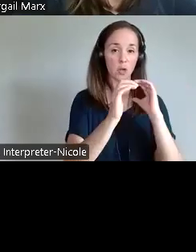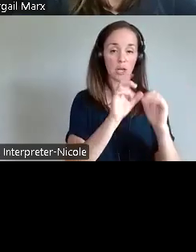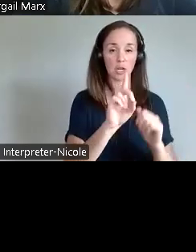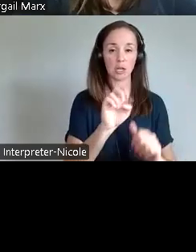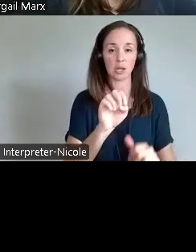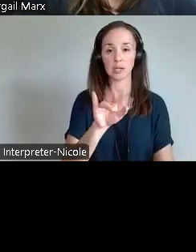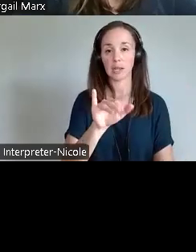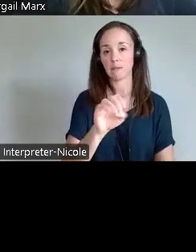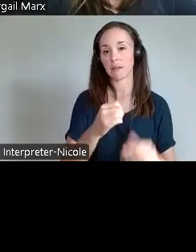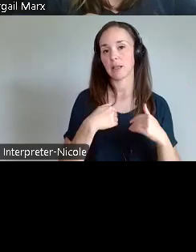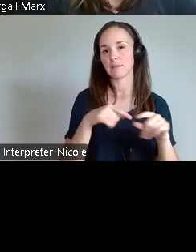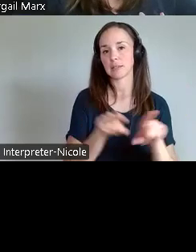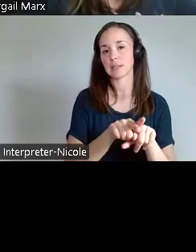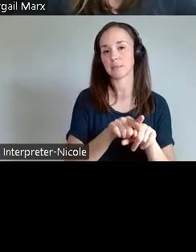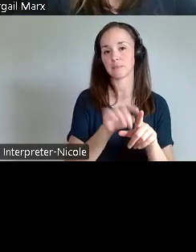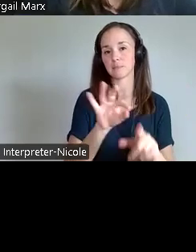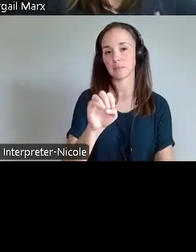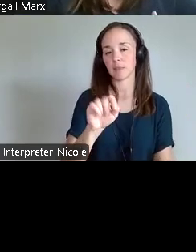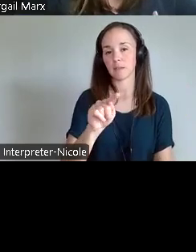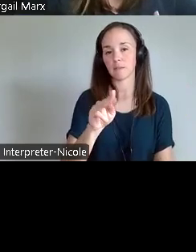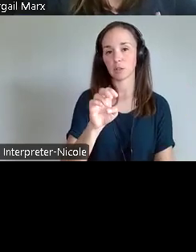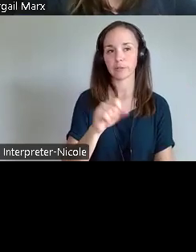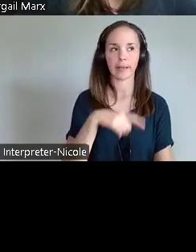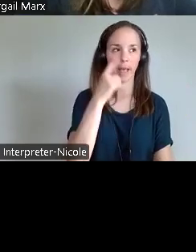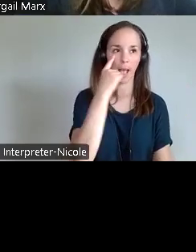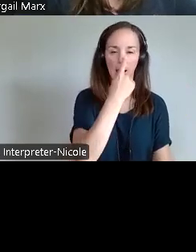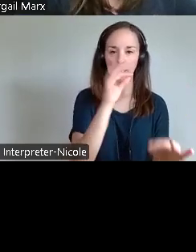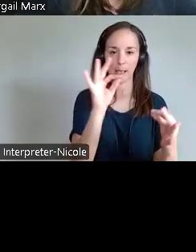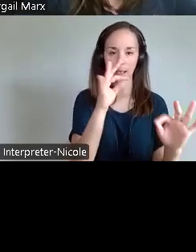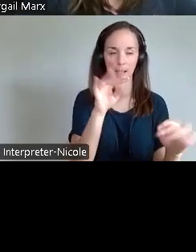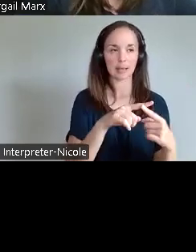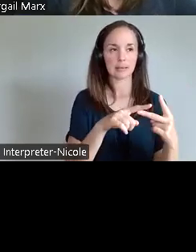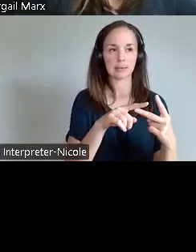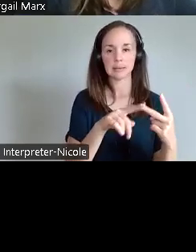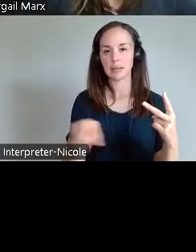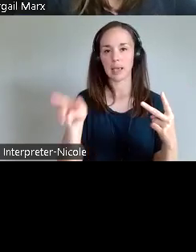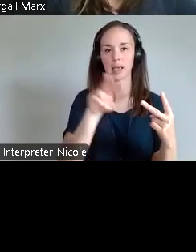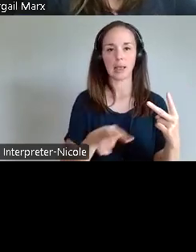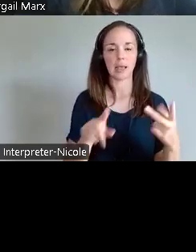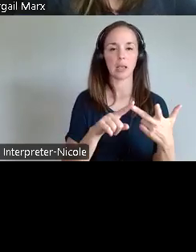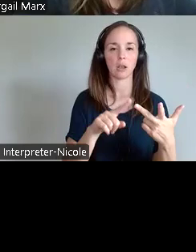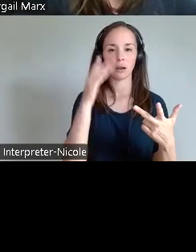same features for eye gaze or scanning or head pointing or those other strategies.